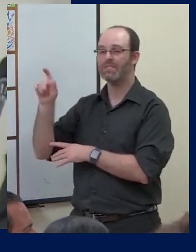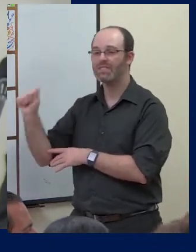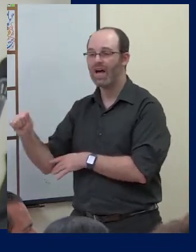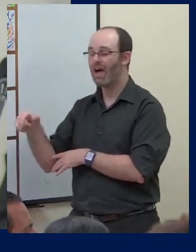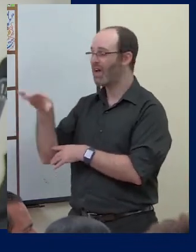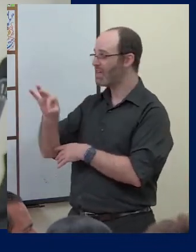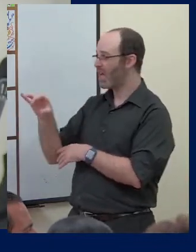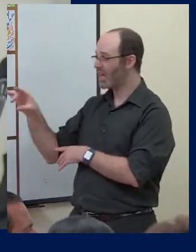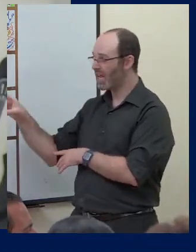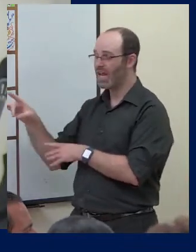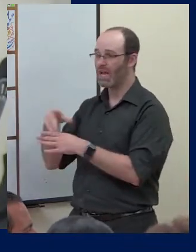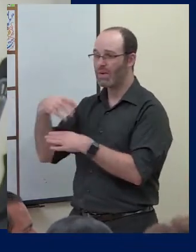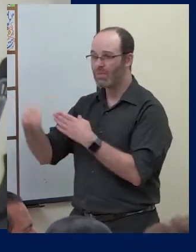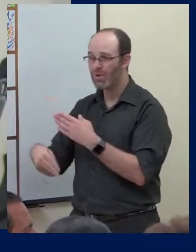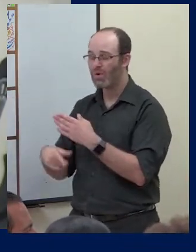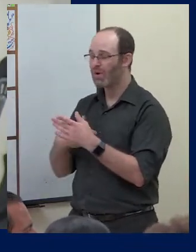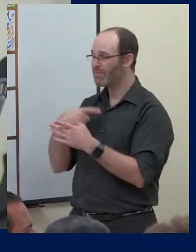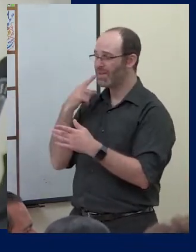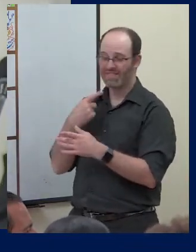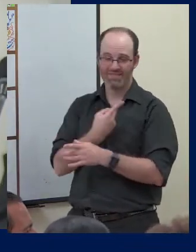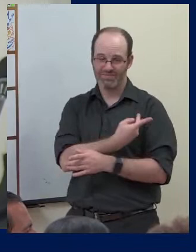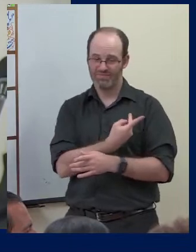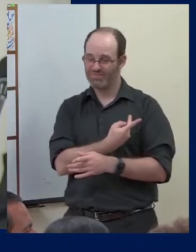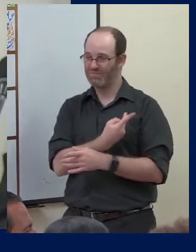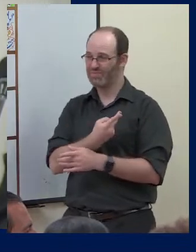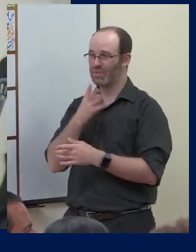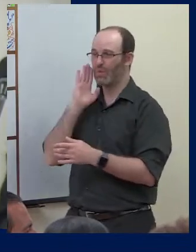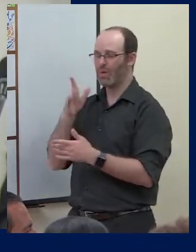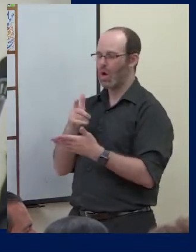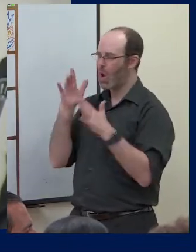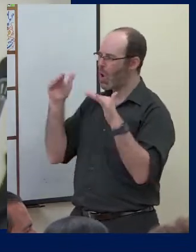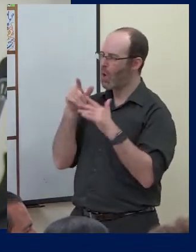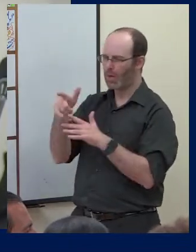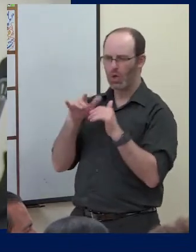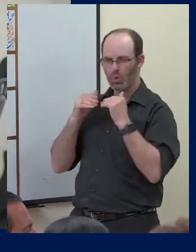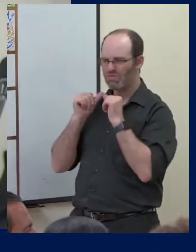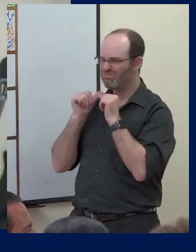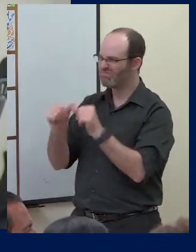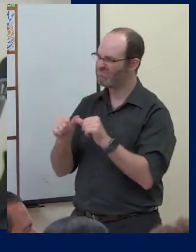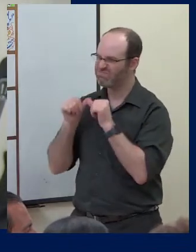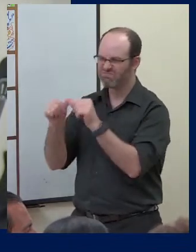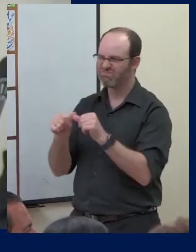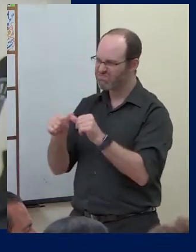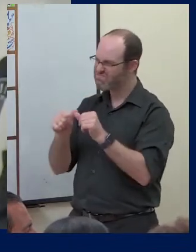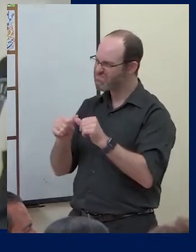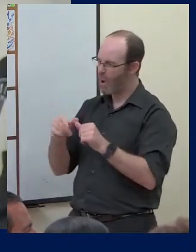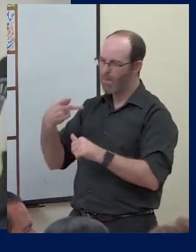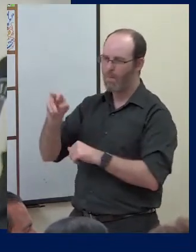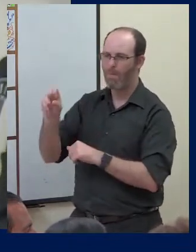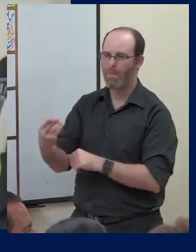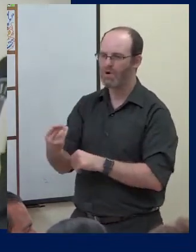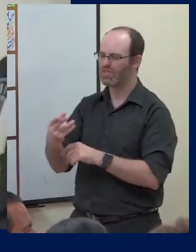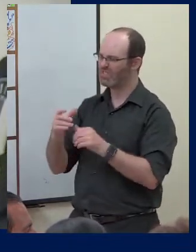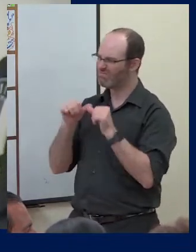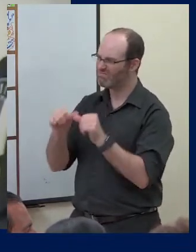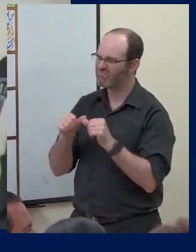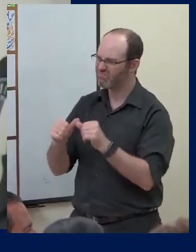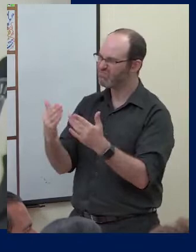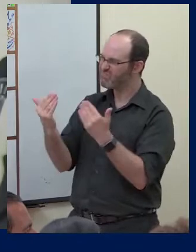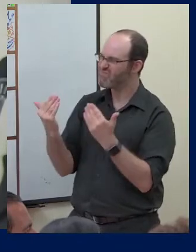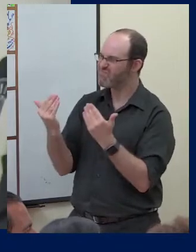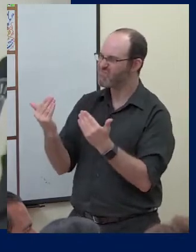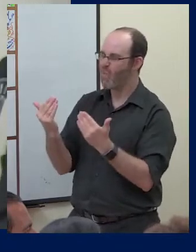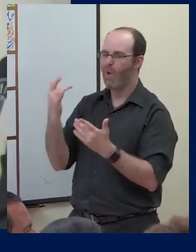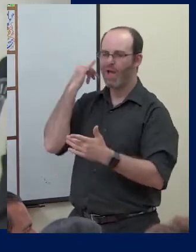We are just hoping that you will push, and you will push hard, because if we have resources,